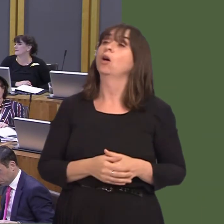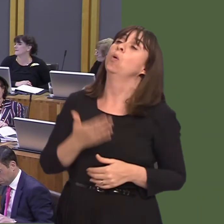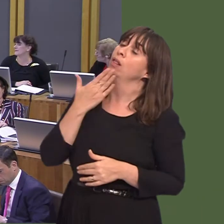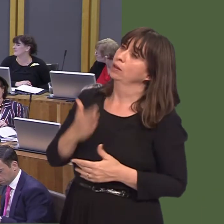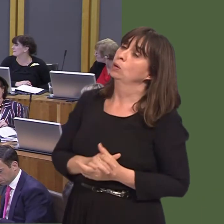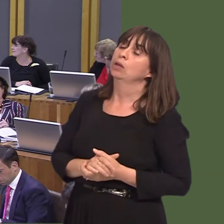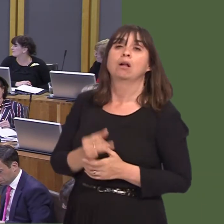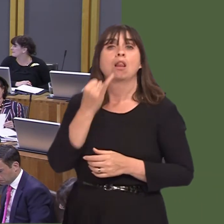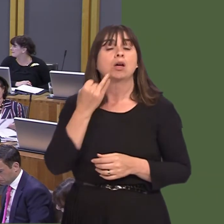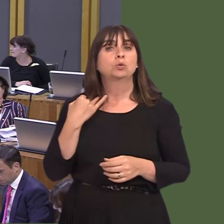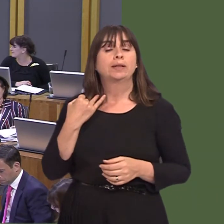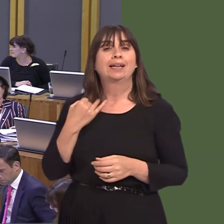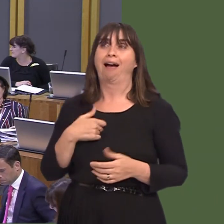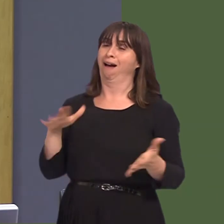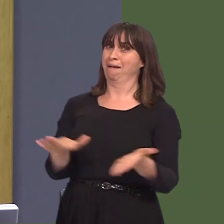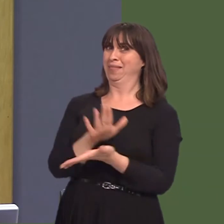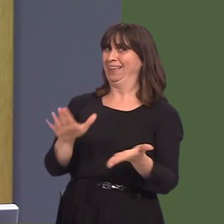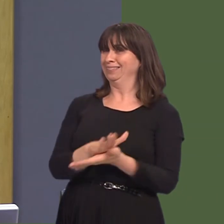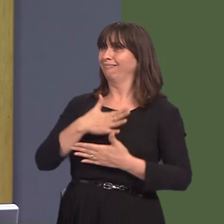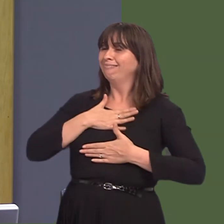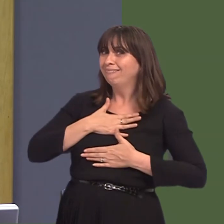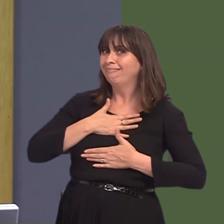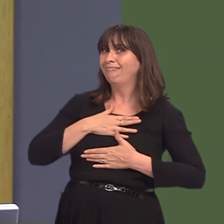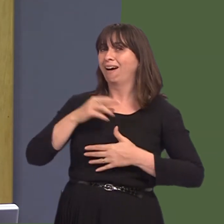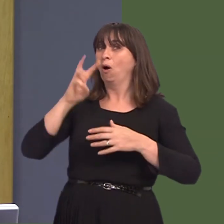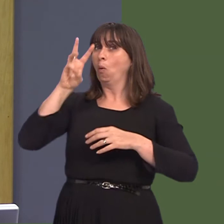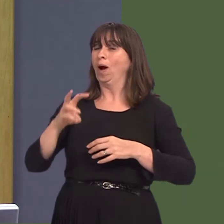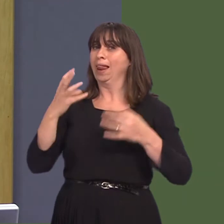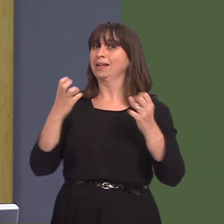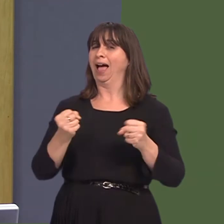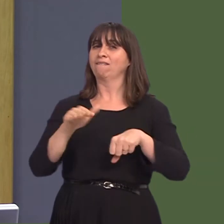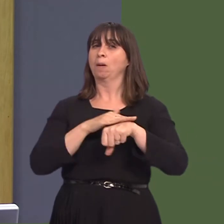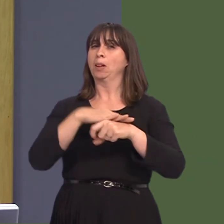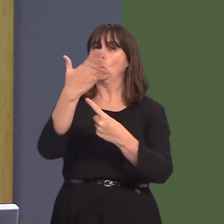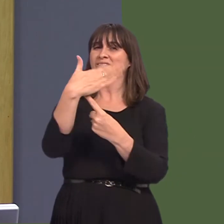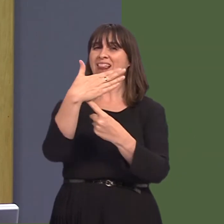Last week, it was very pleasing to see that Wales had been awarded 47 blue flag beaches,